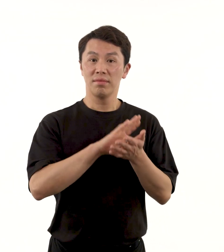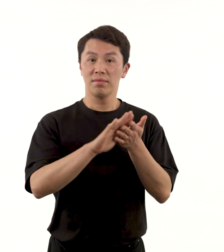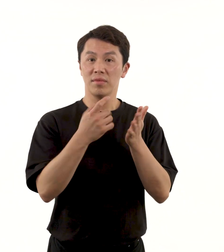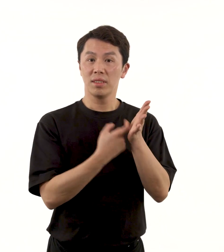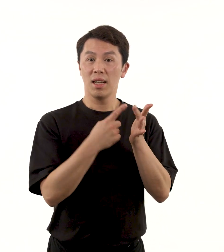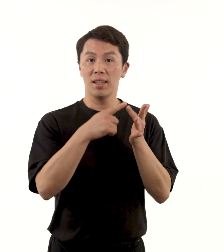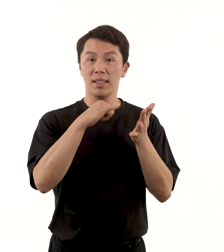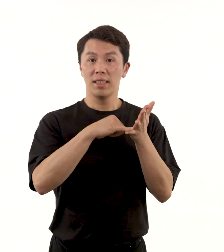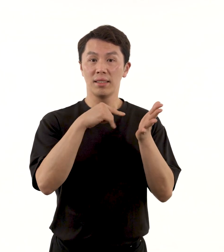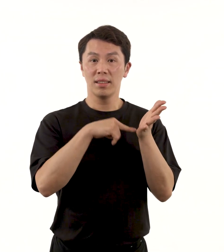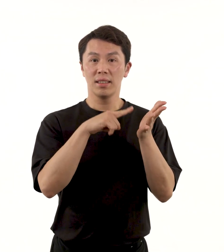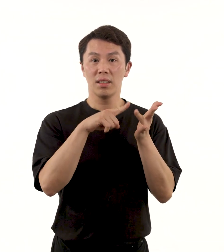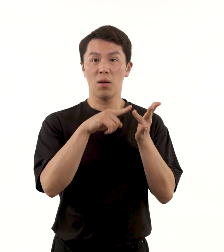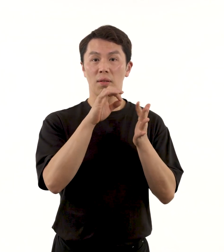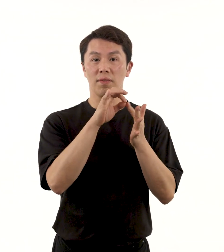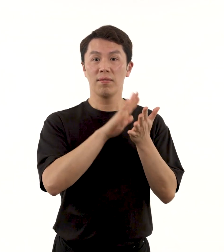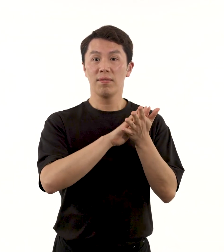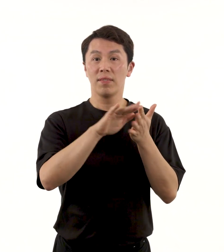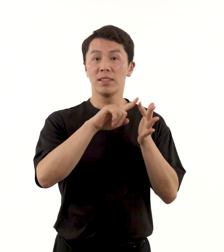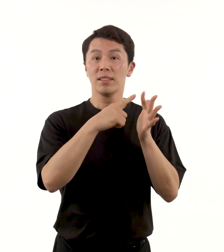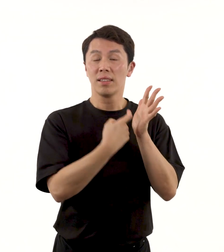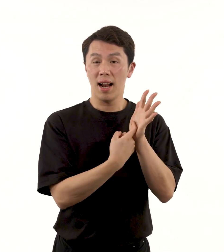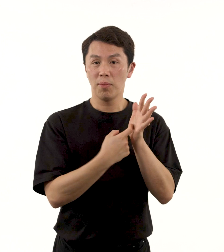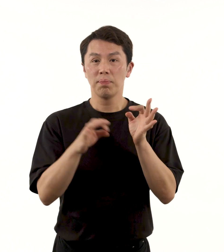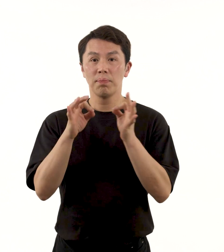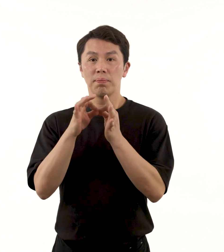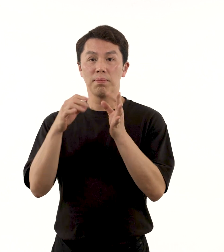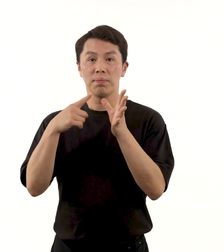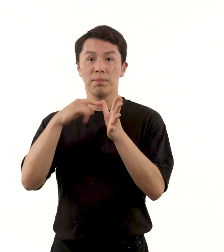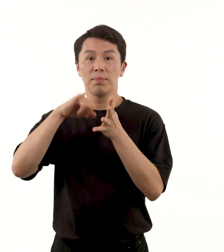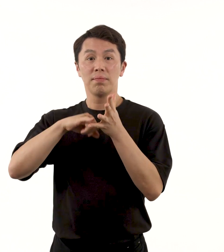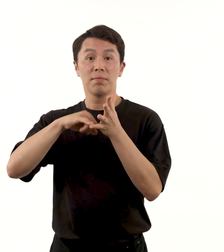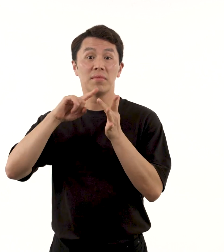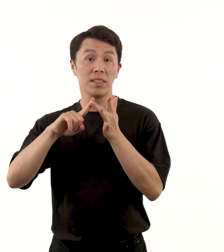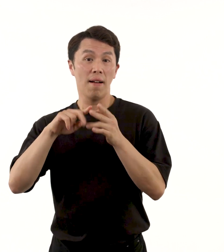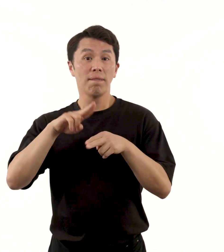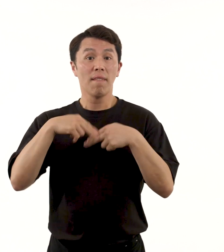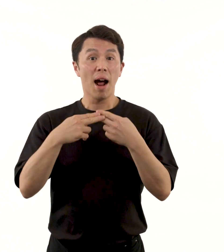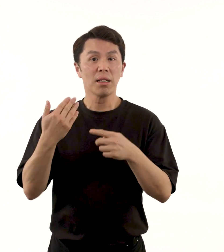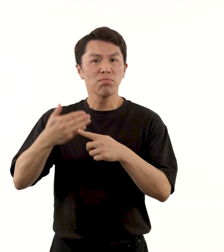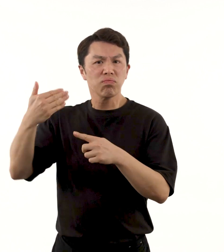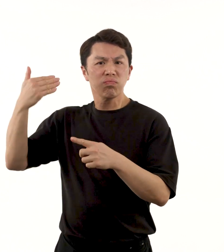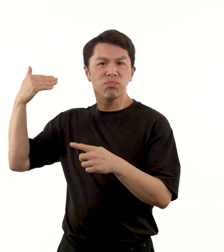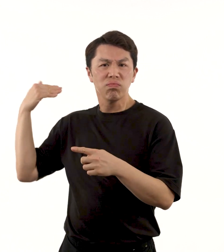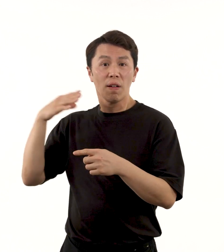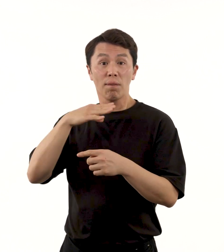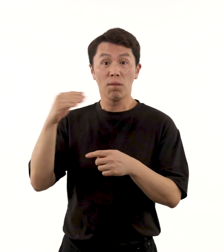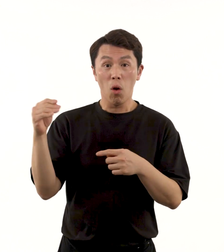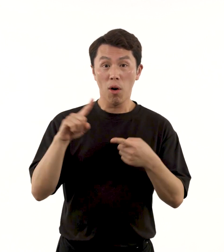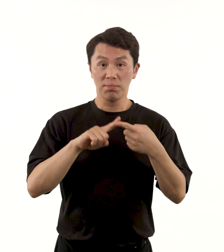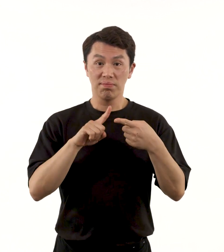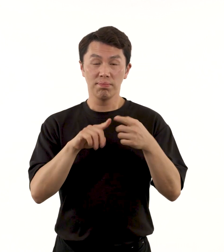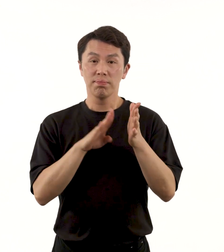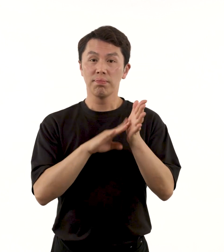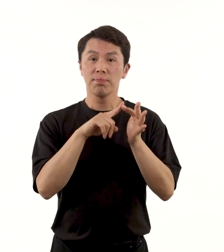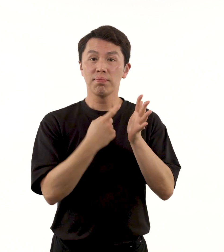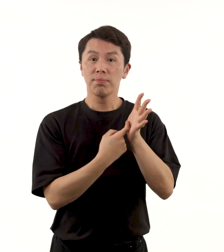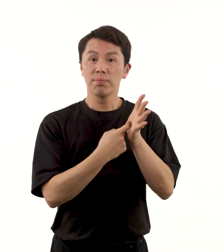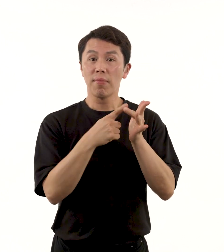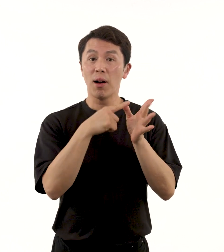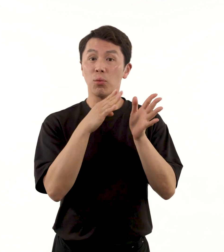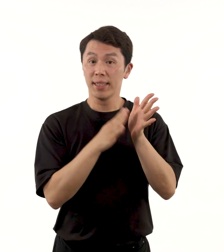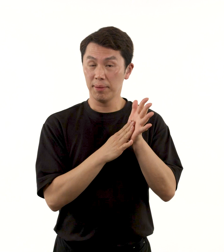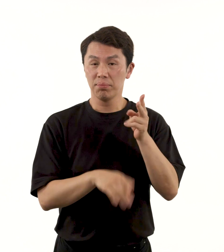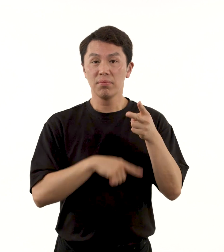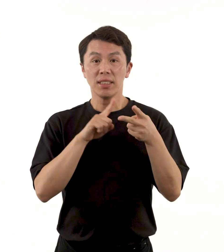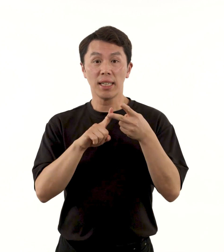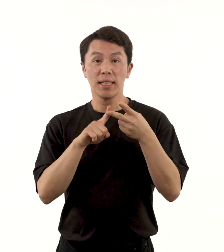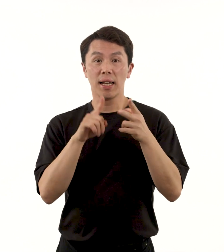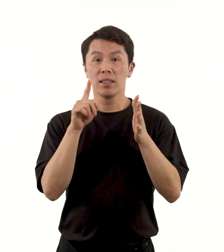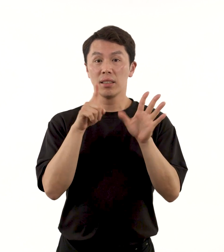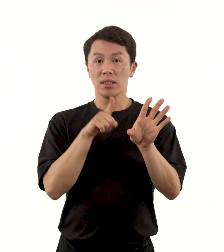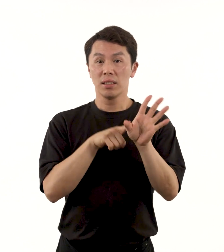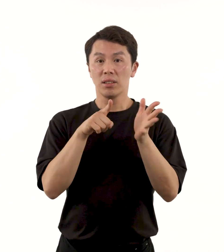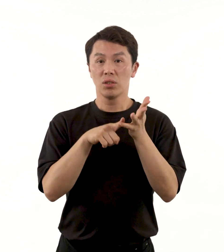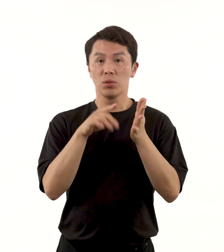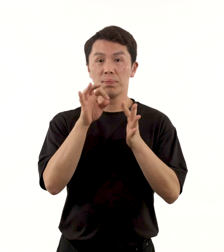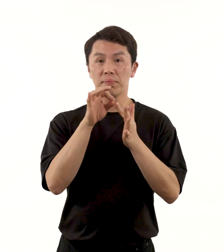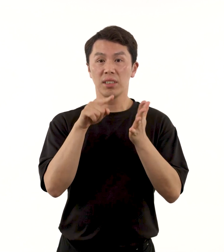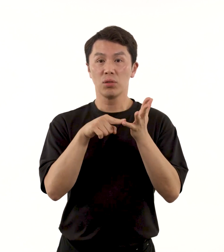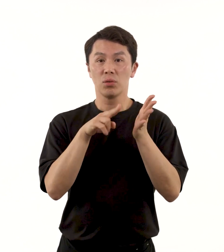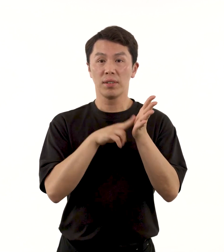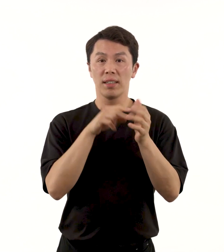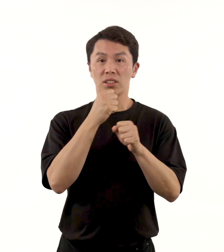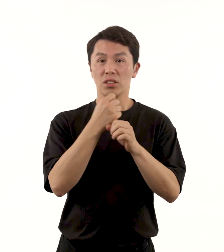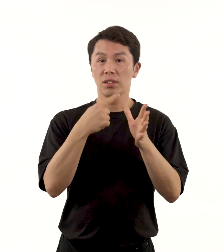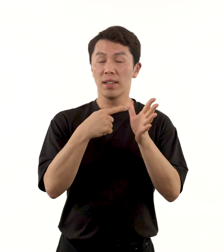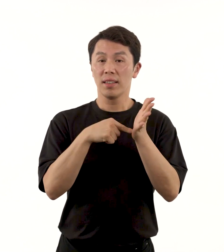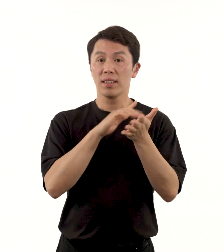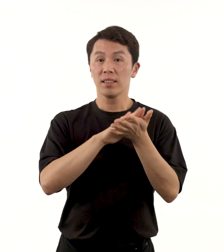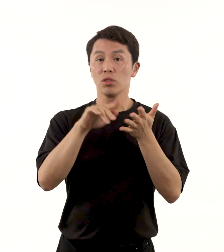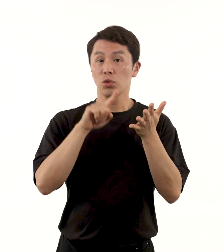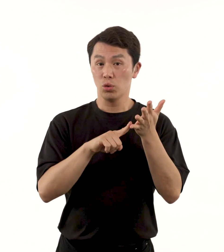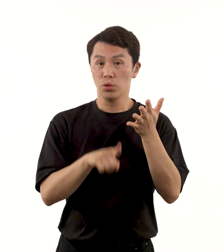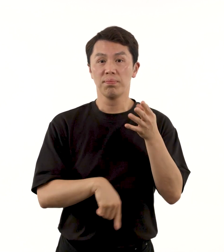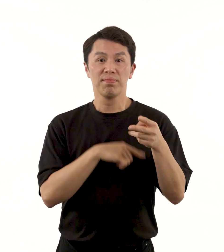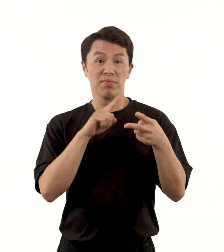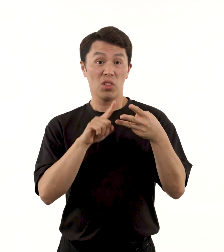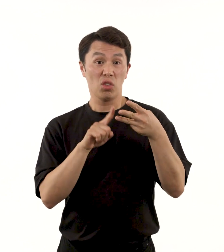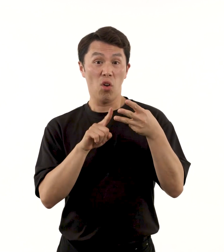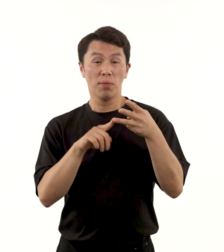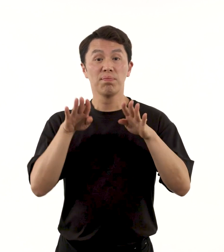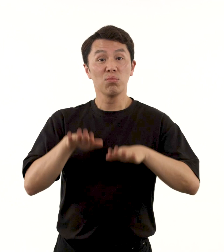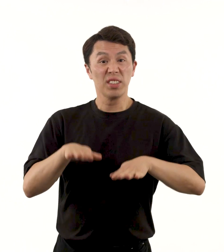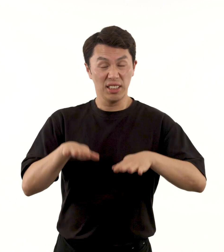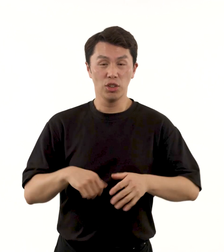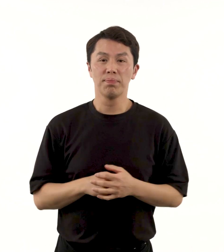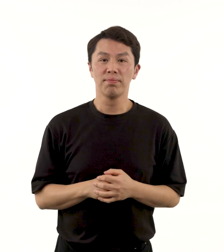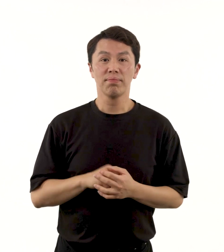Christopher Bassi is an artist of Meriam, Yupungathi and British descent,